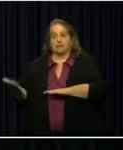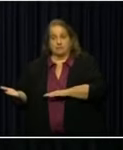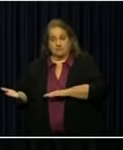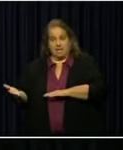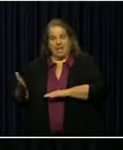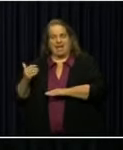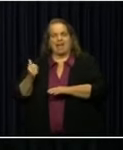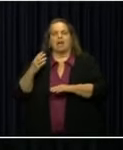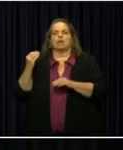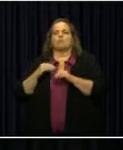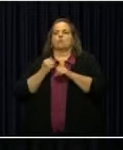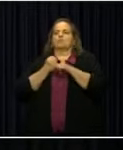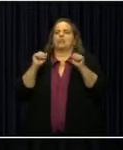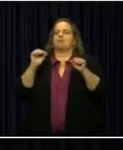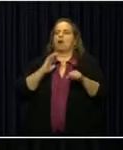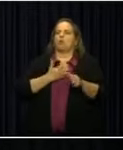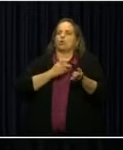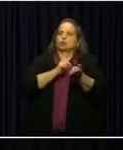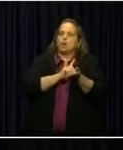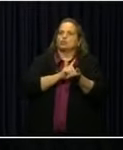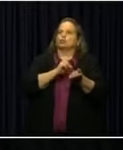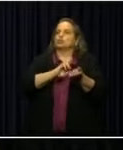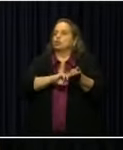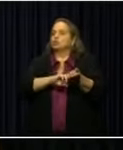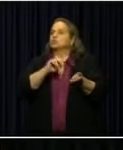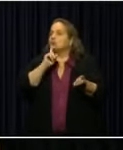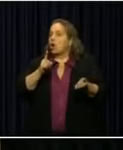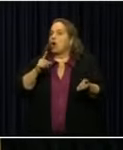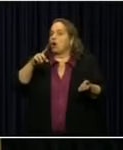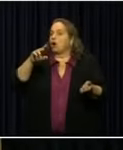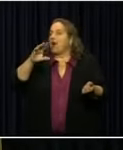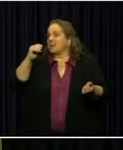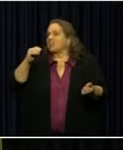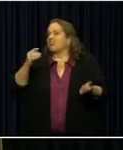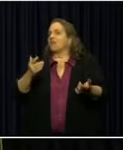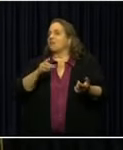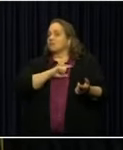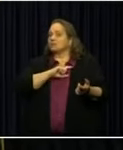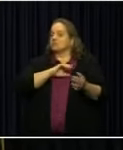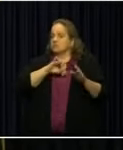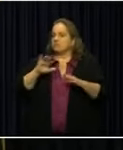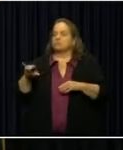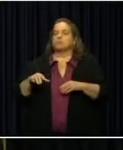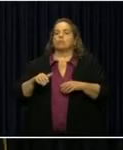WE MAKE SURE THAT WE DO WHAT IT TAKES TO GET THROUGH.